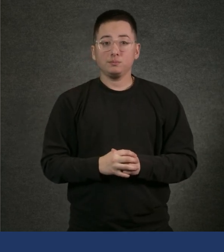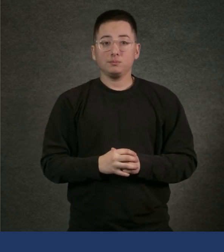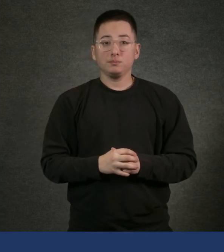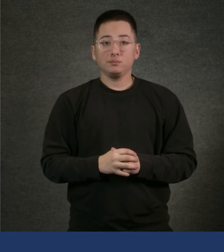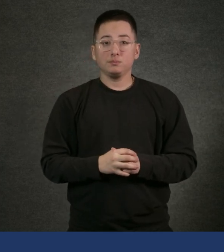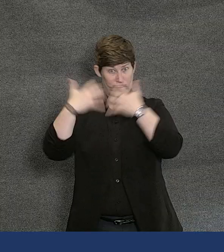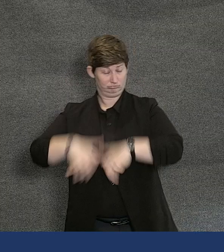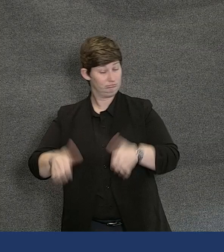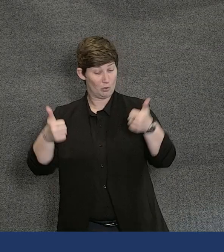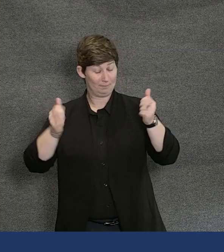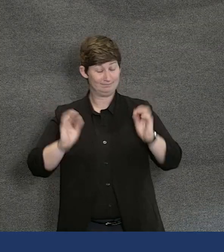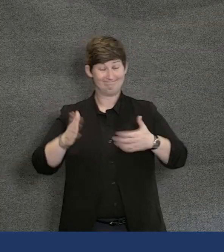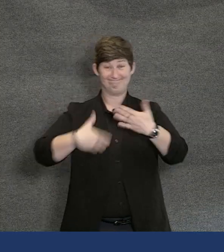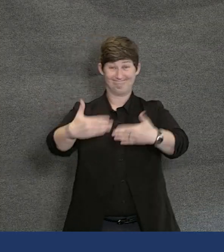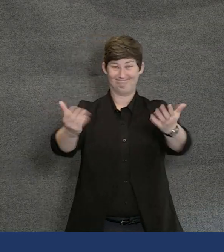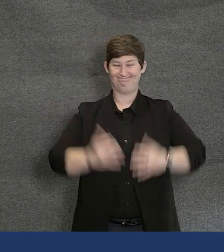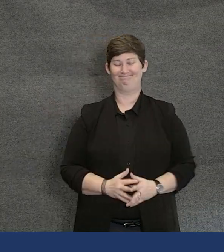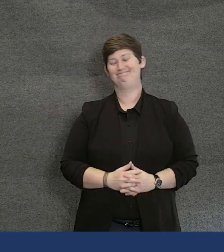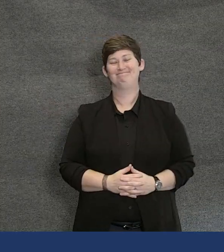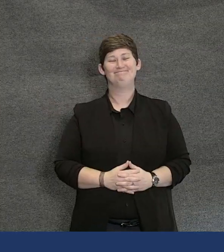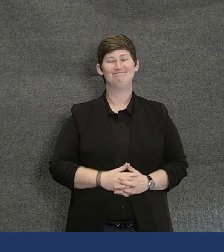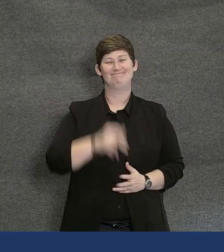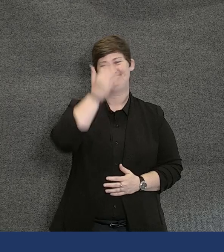All right.